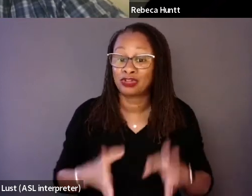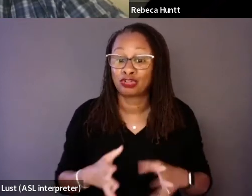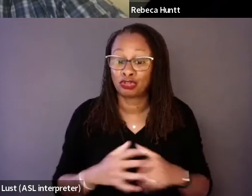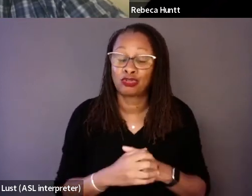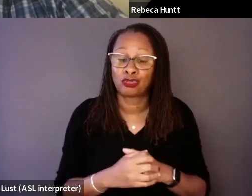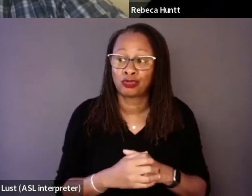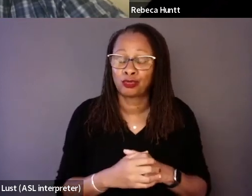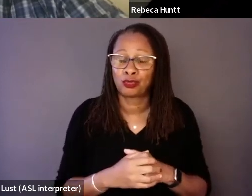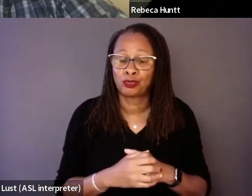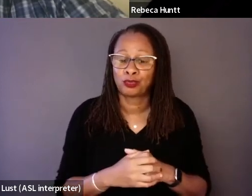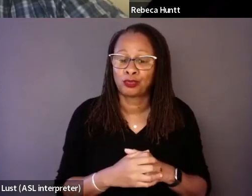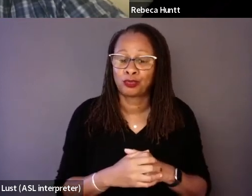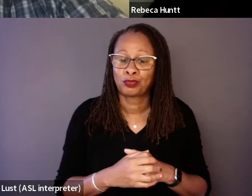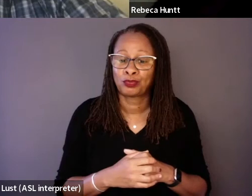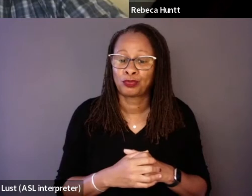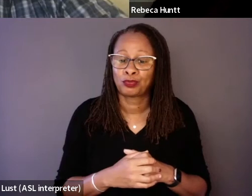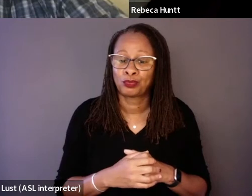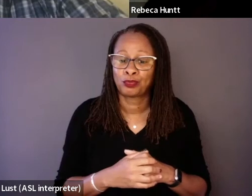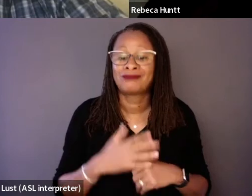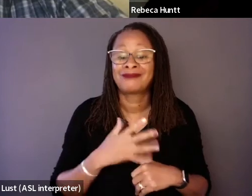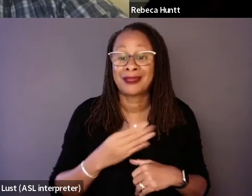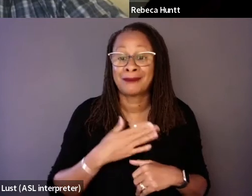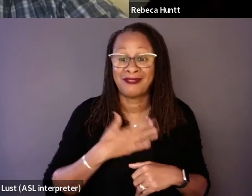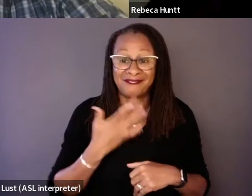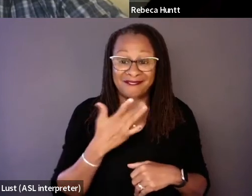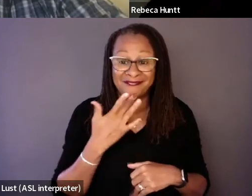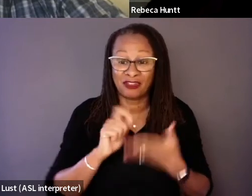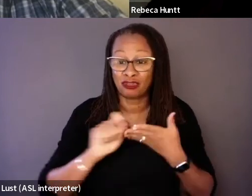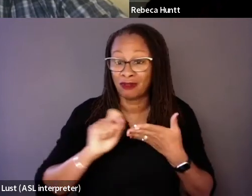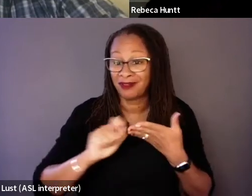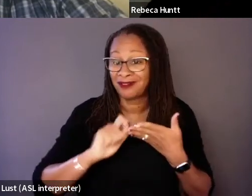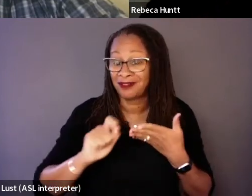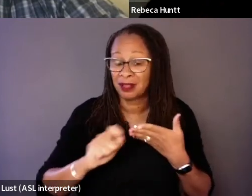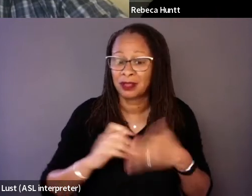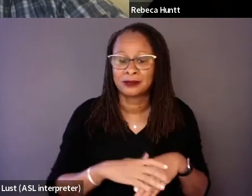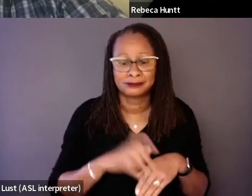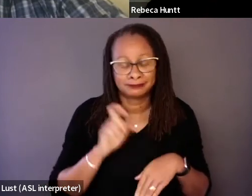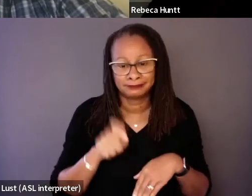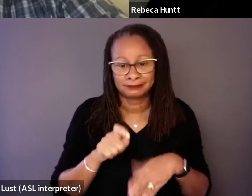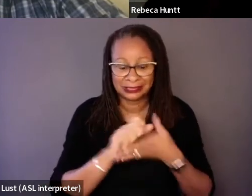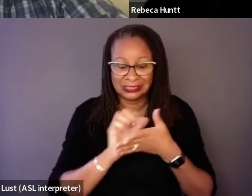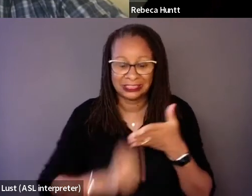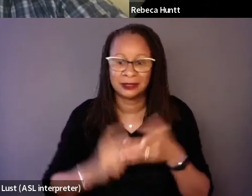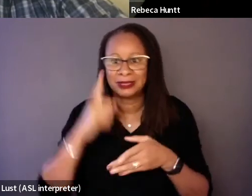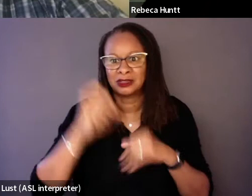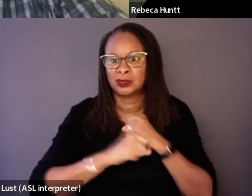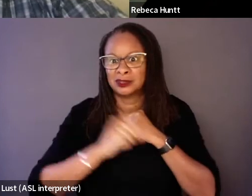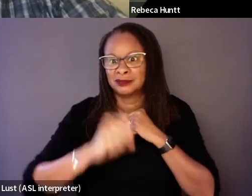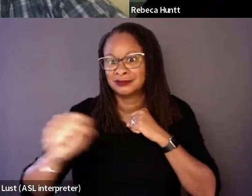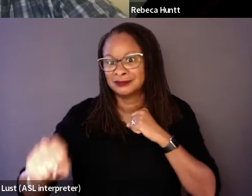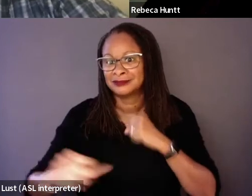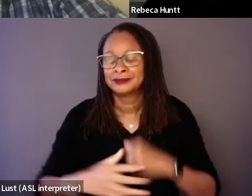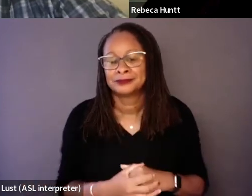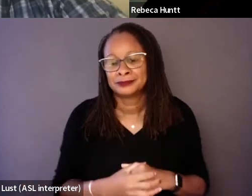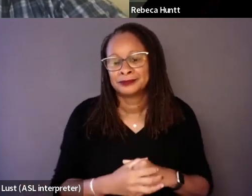editor, my -- and my favorite writing that I had to take out because it was too long.